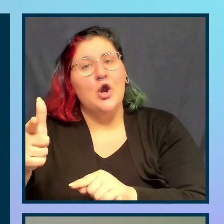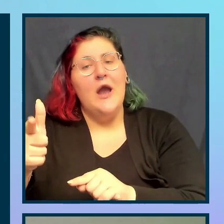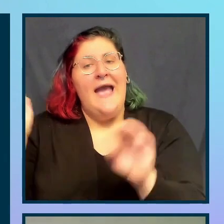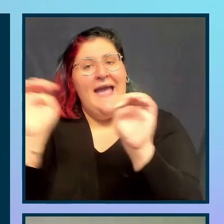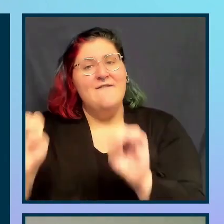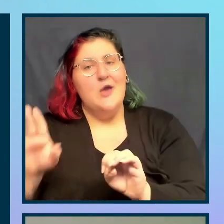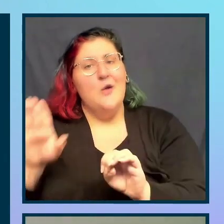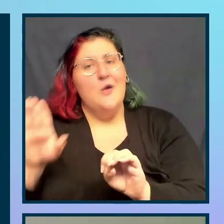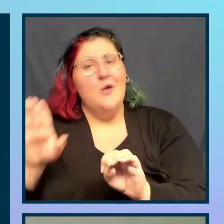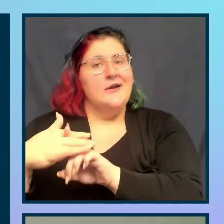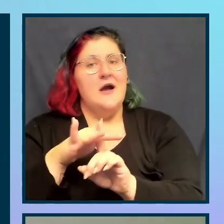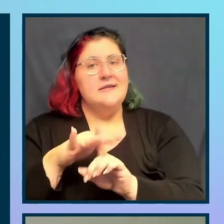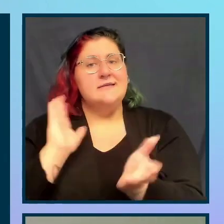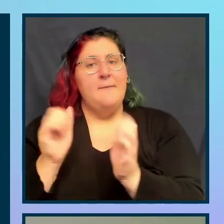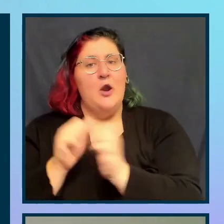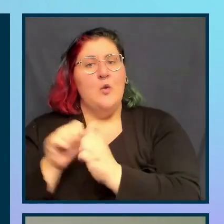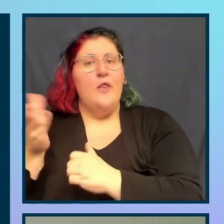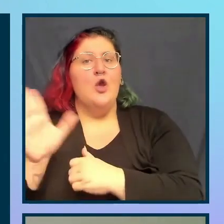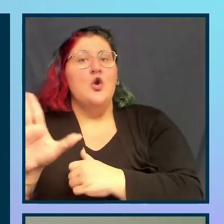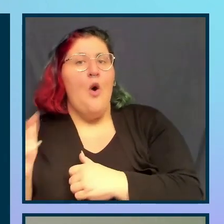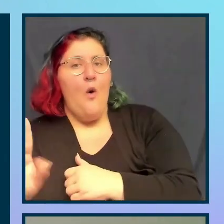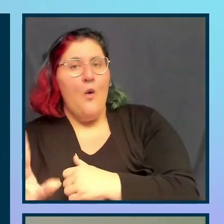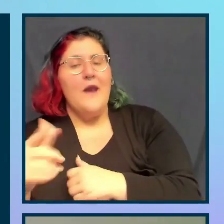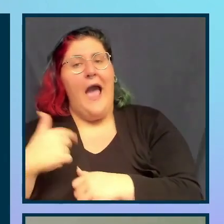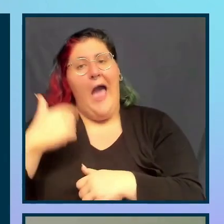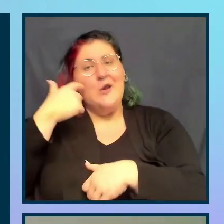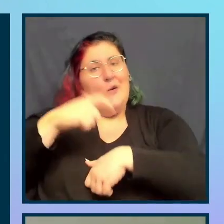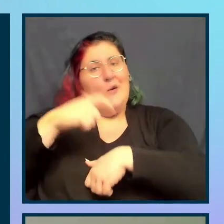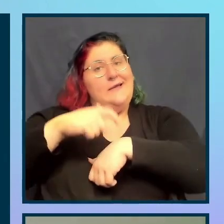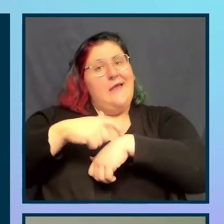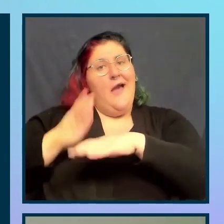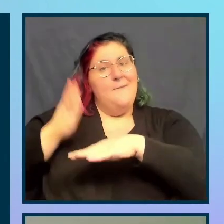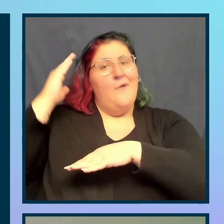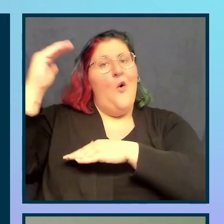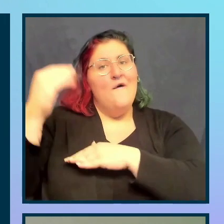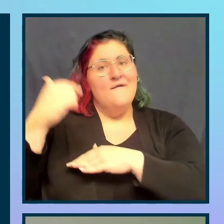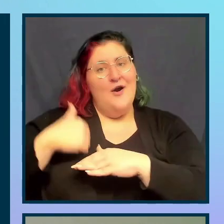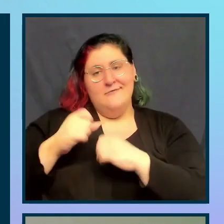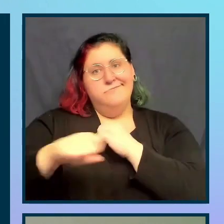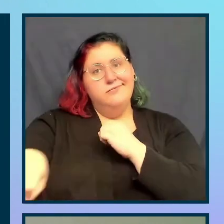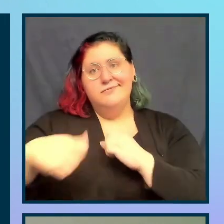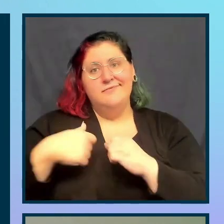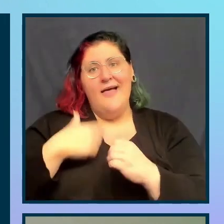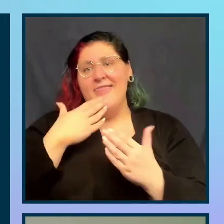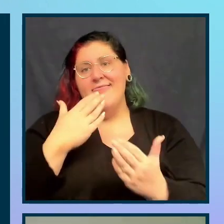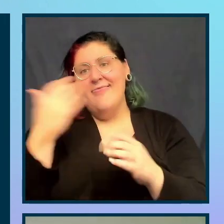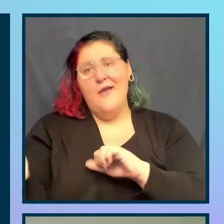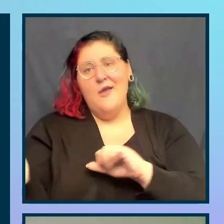Thank you for letting me continue a bit past. My slides are online at smhigley.github.io/slides.